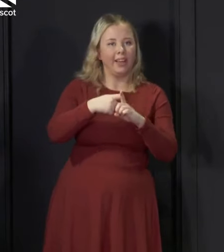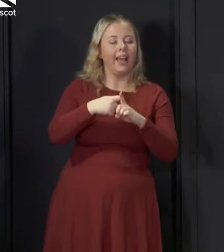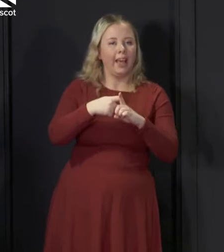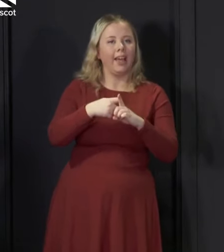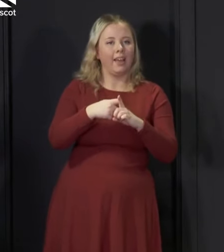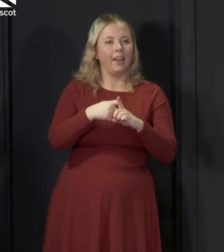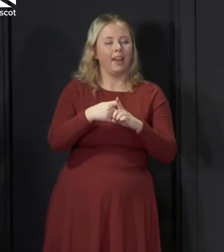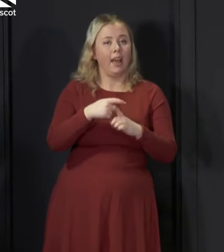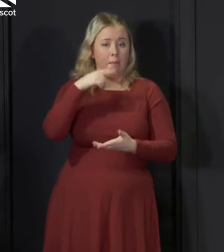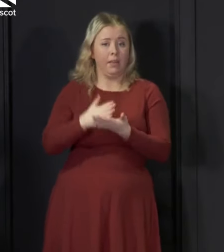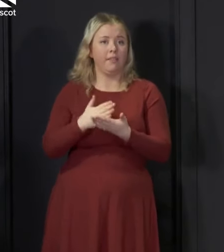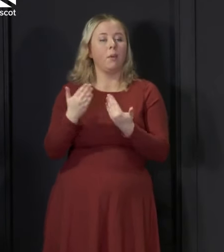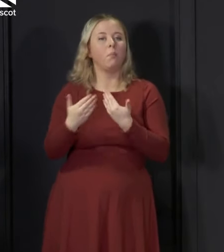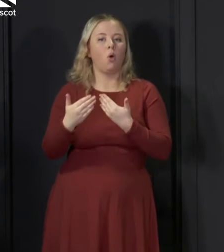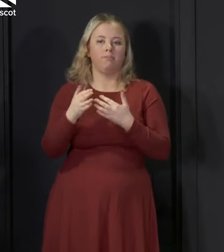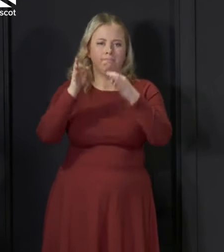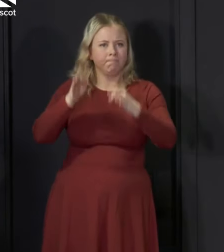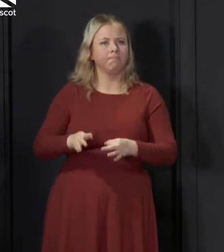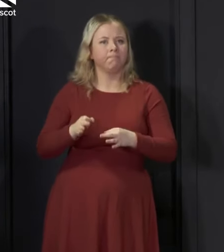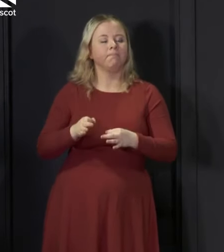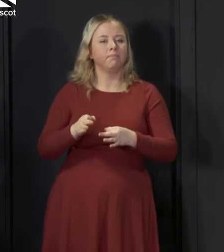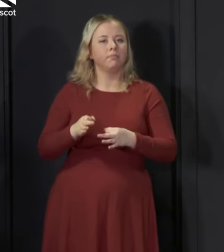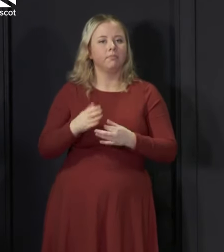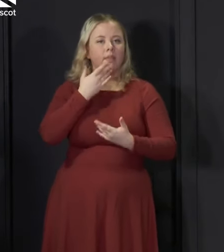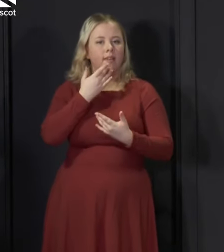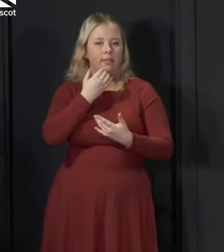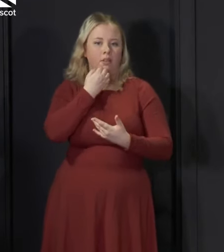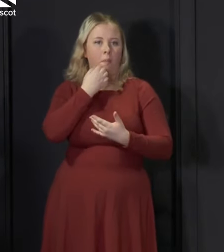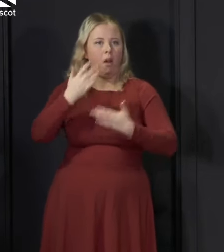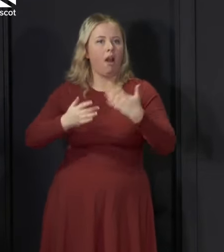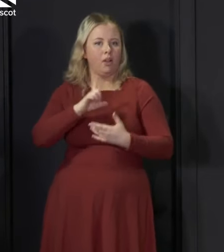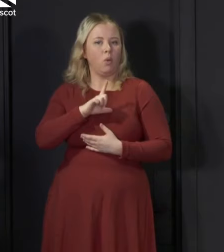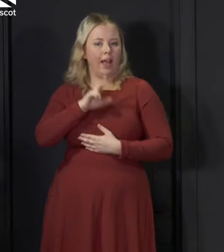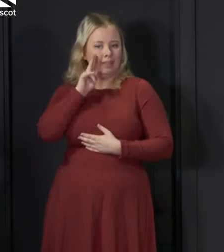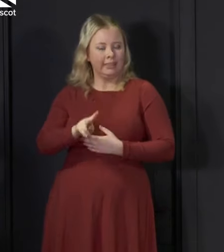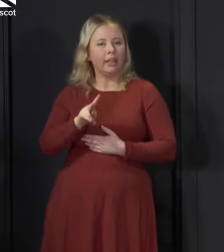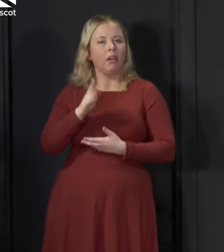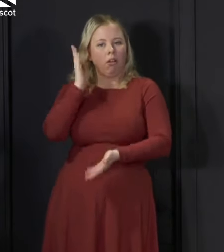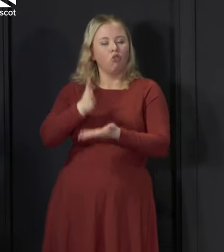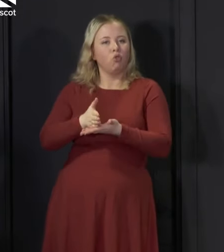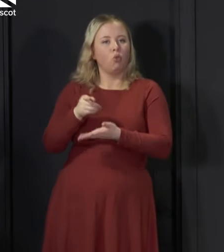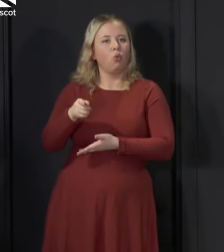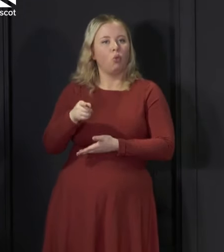they are accurate figures. And that is why I think we are seeing the true extent of care